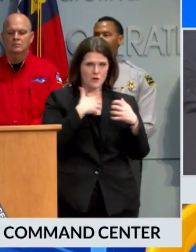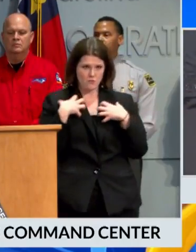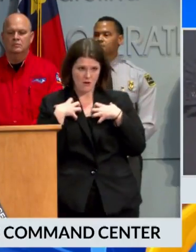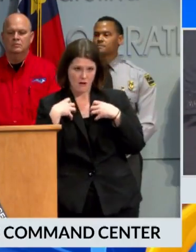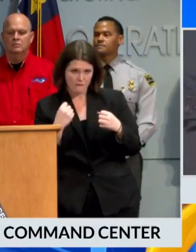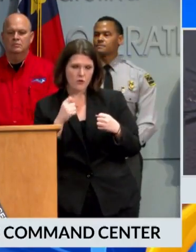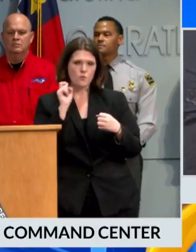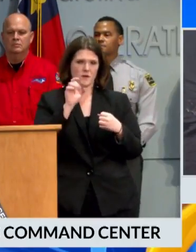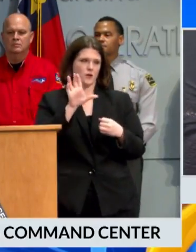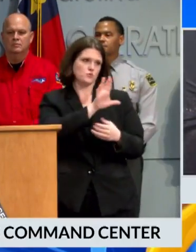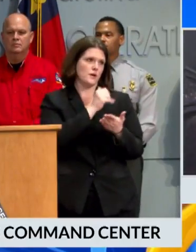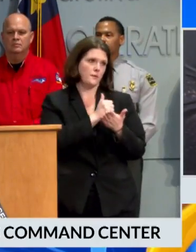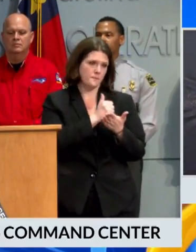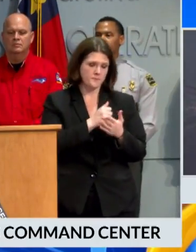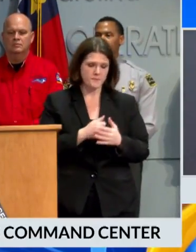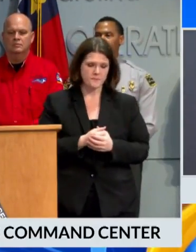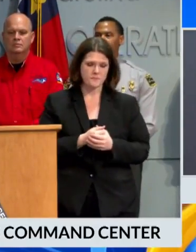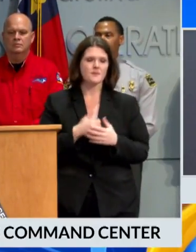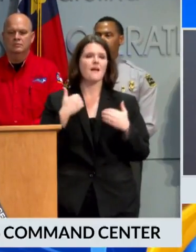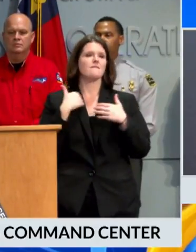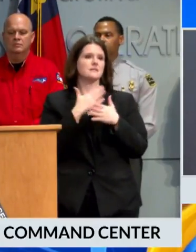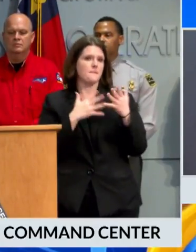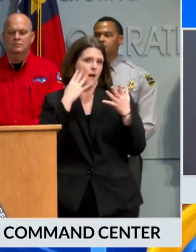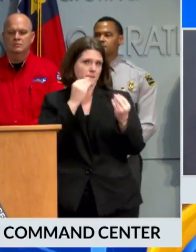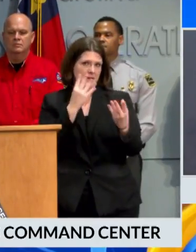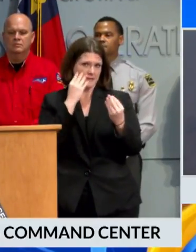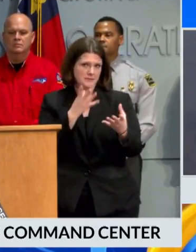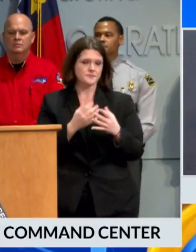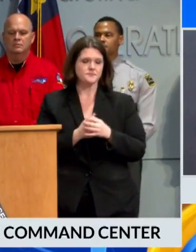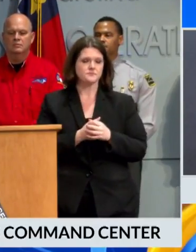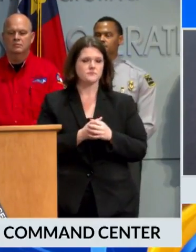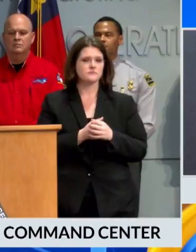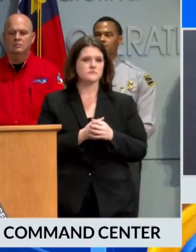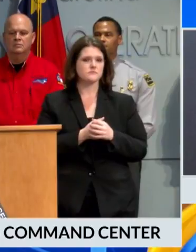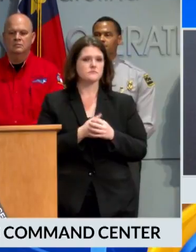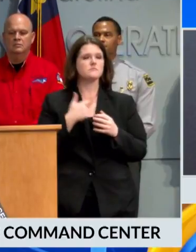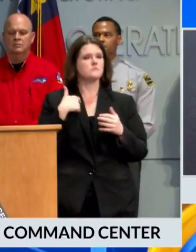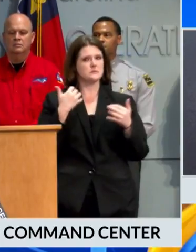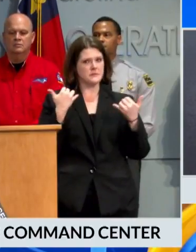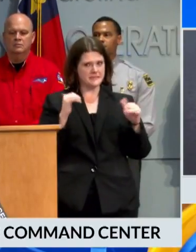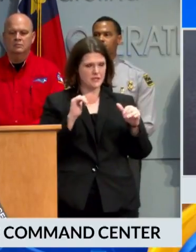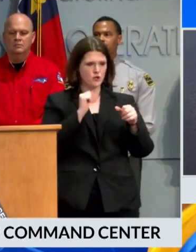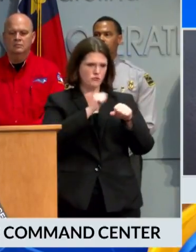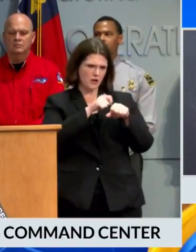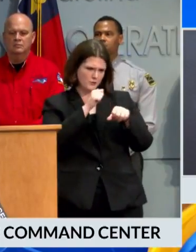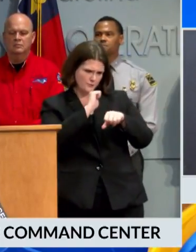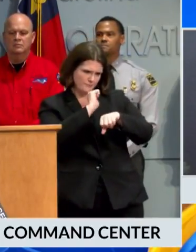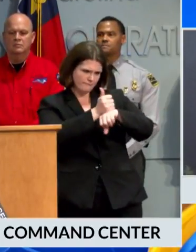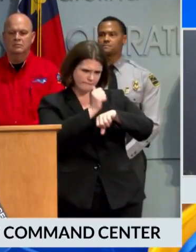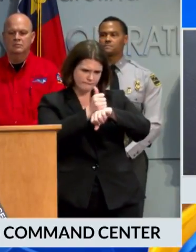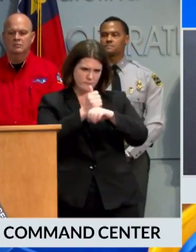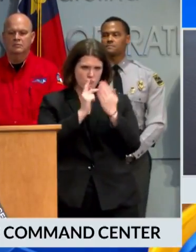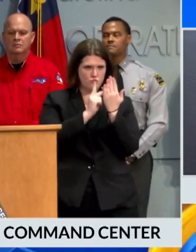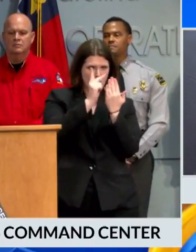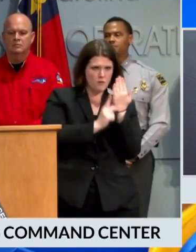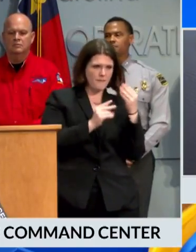ALL OF THIS IS ON THE HHS WEBSITE. OUR REQUEST IS FOR NURSES WHO MAY BE ABLE TO VOLUNTEER TO SUPPORT OUR EFFORTS AND RECOVERING FROM THE HURRICANE. IF YOU UPDATES.